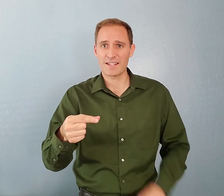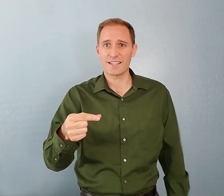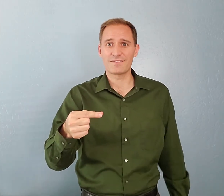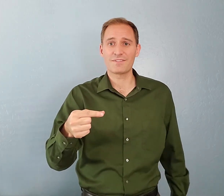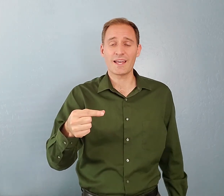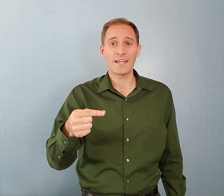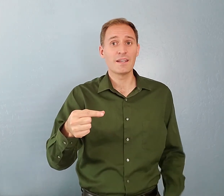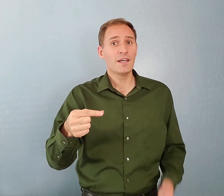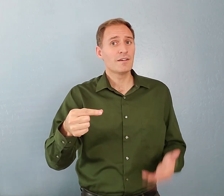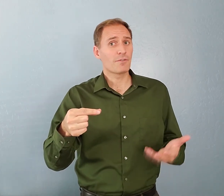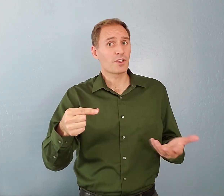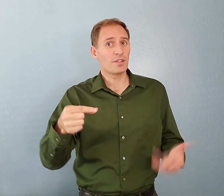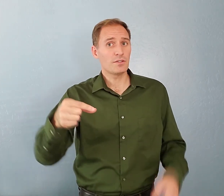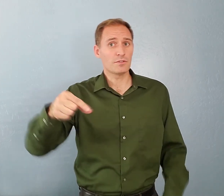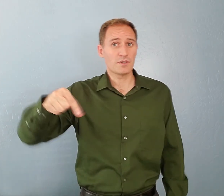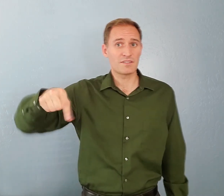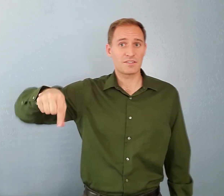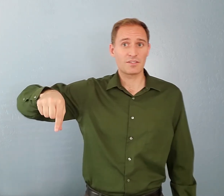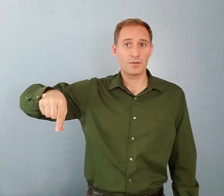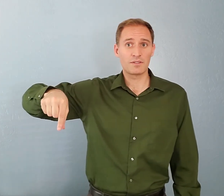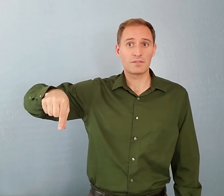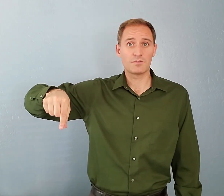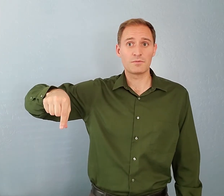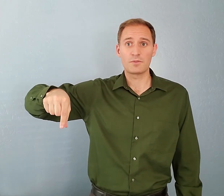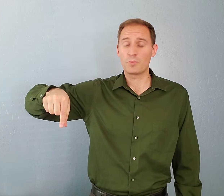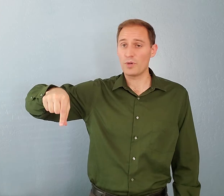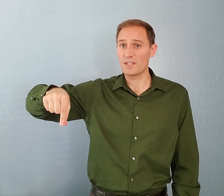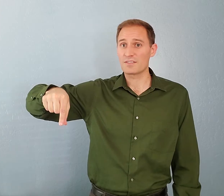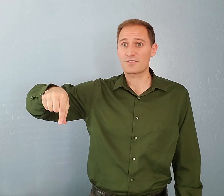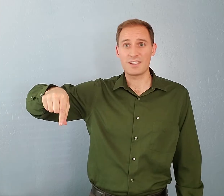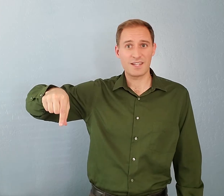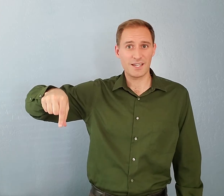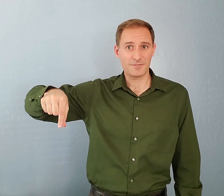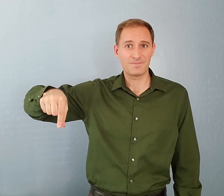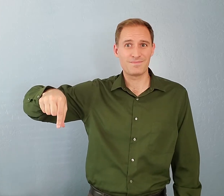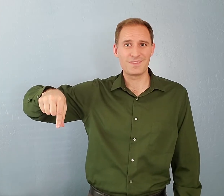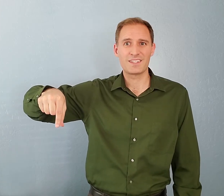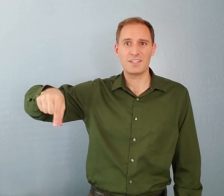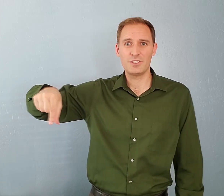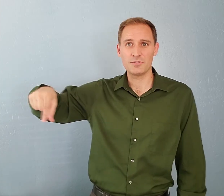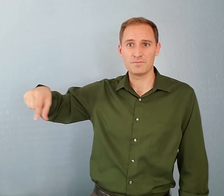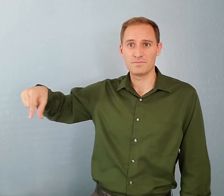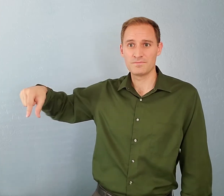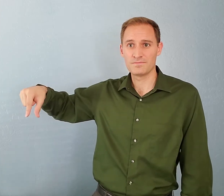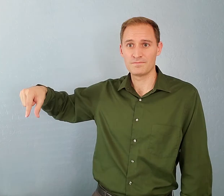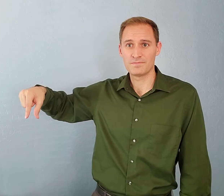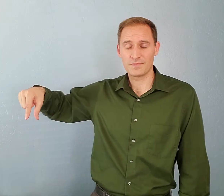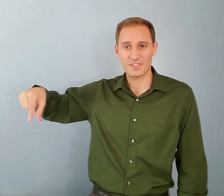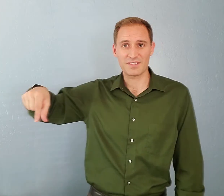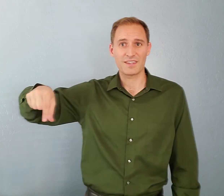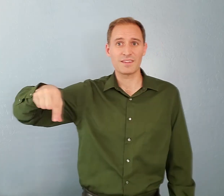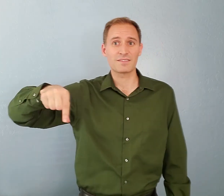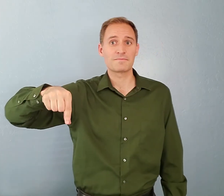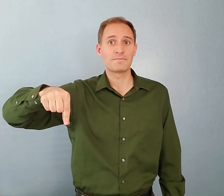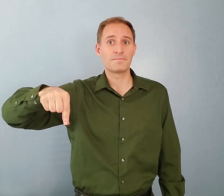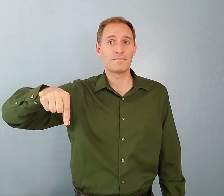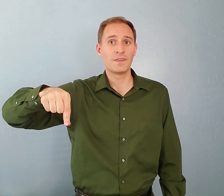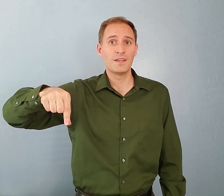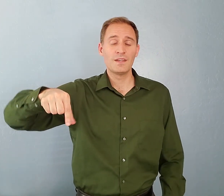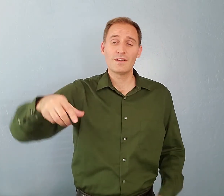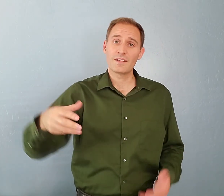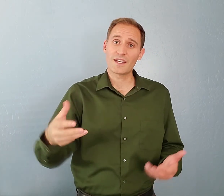laaying flat for Q is just going to point straight down Q, just like this. The next